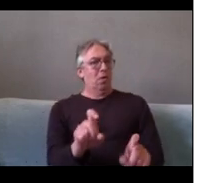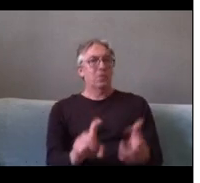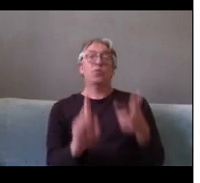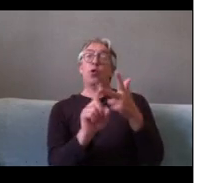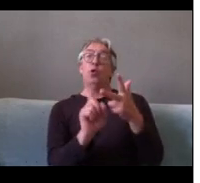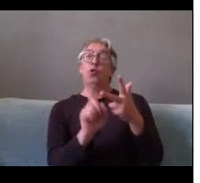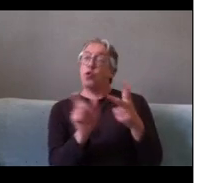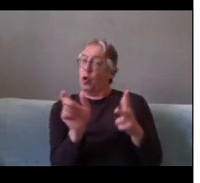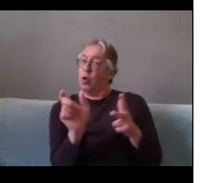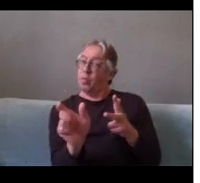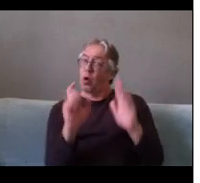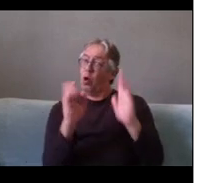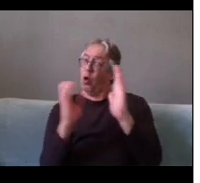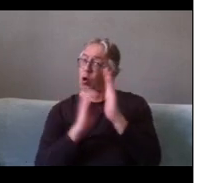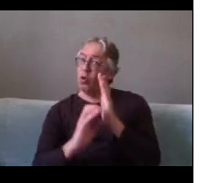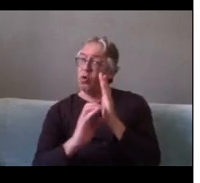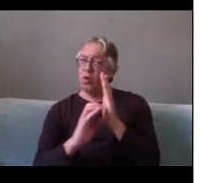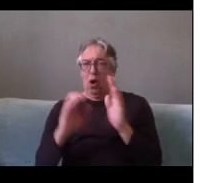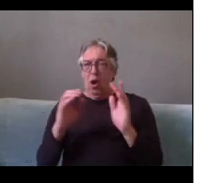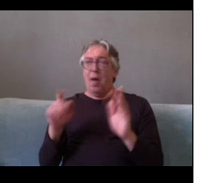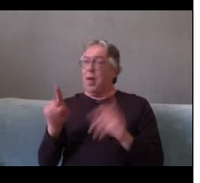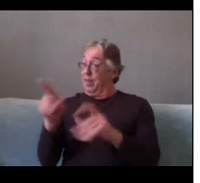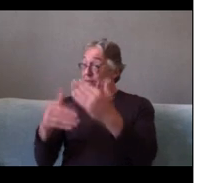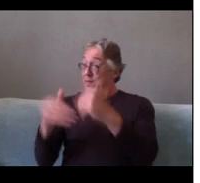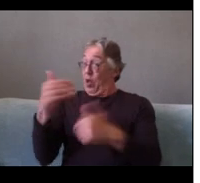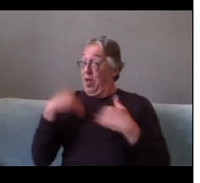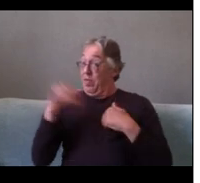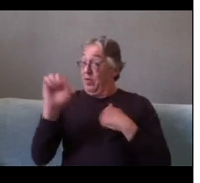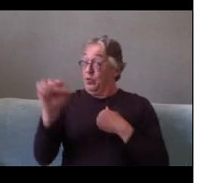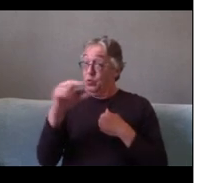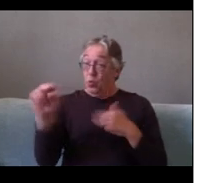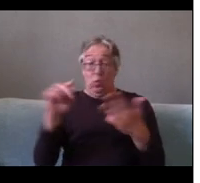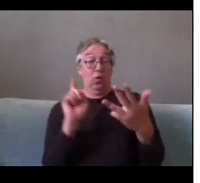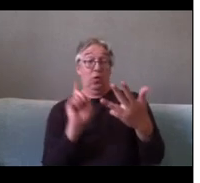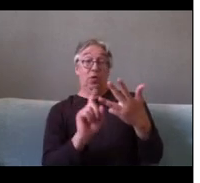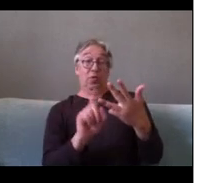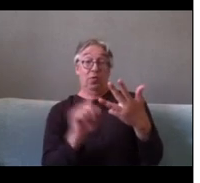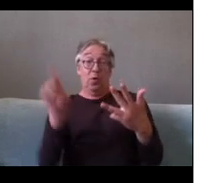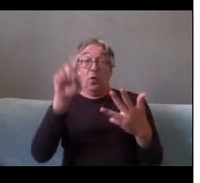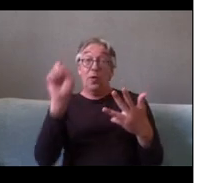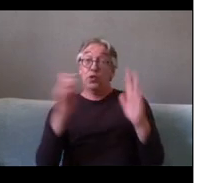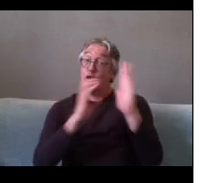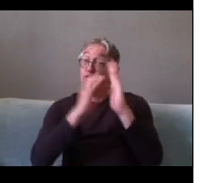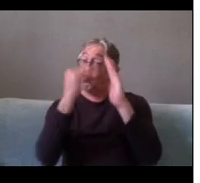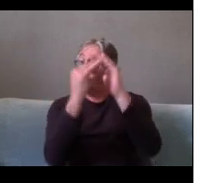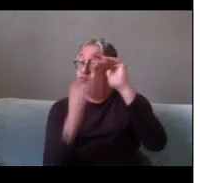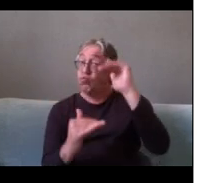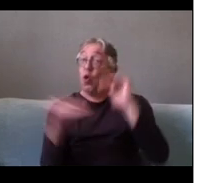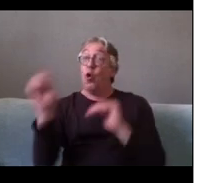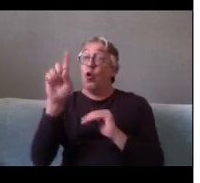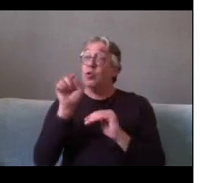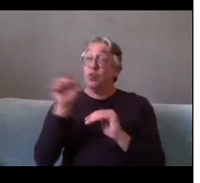The fourth was information regarding education attainment. The fifth was labour force particulars.